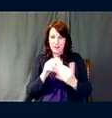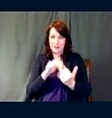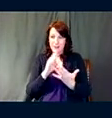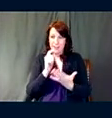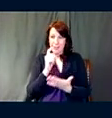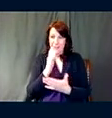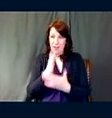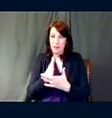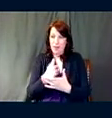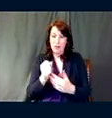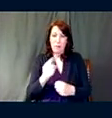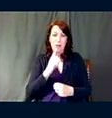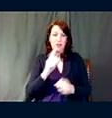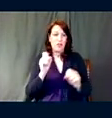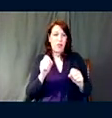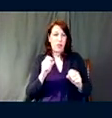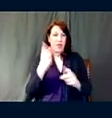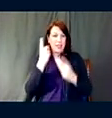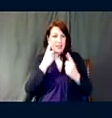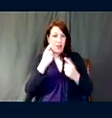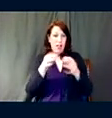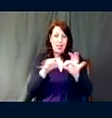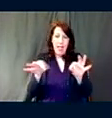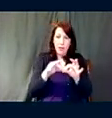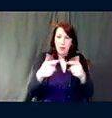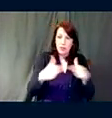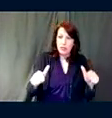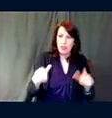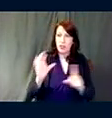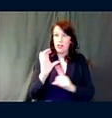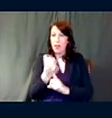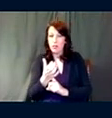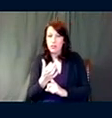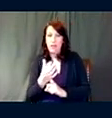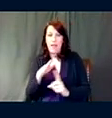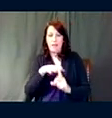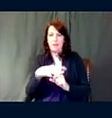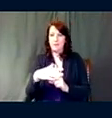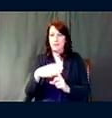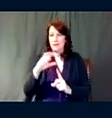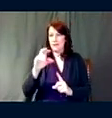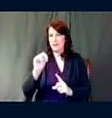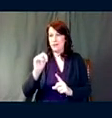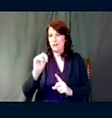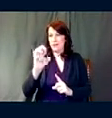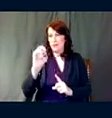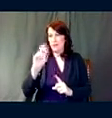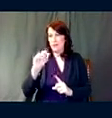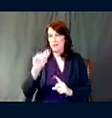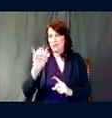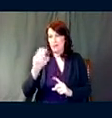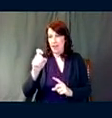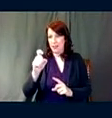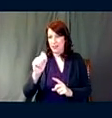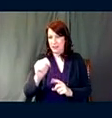APPROACH FOR AN INTERVENTION. TO MAKE SURE THAT WE CONSIDER LANGUAGE, CULTURE, AND IN THIS CASE CONTEXT.